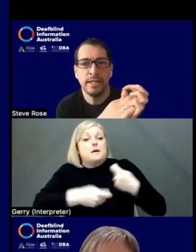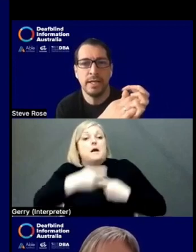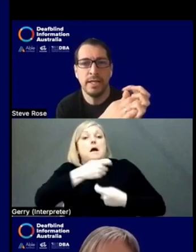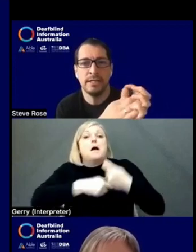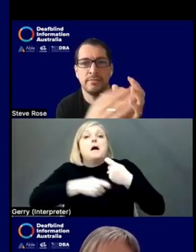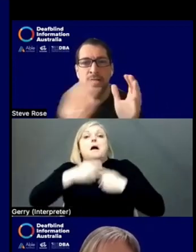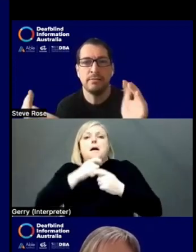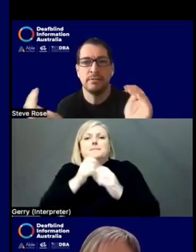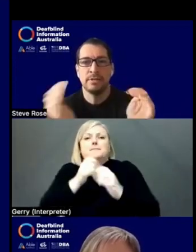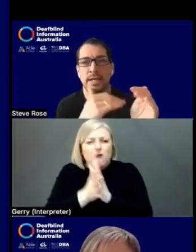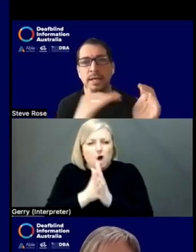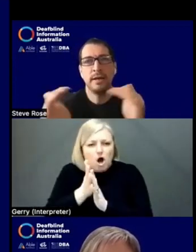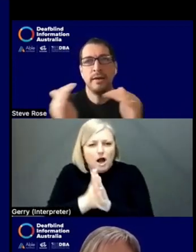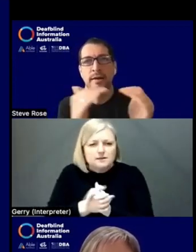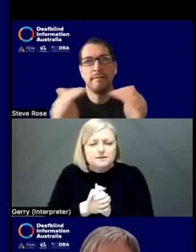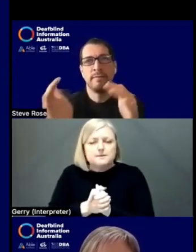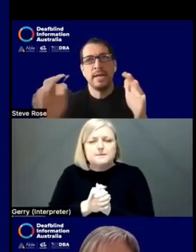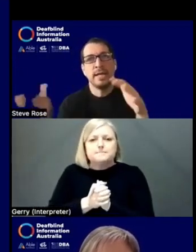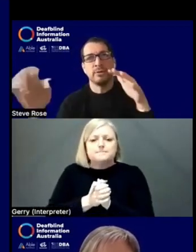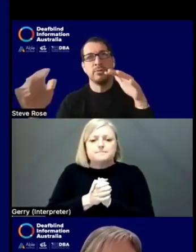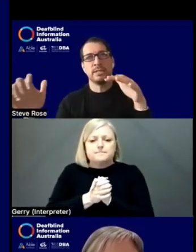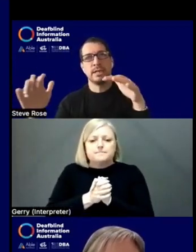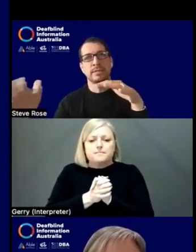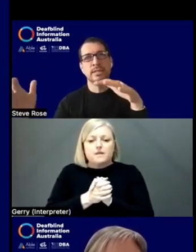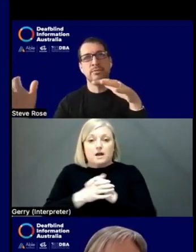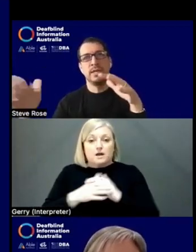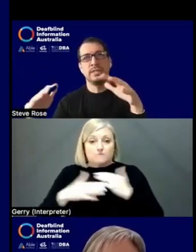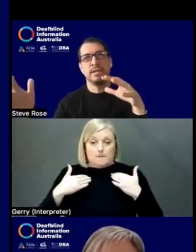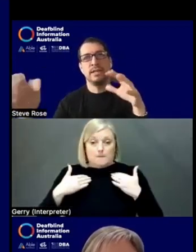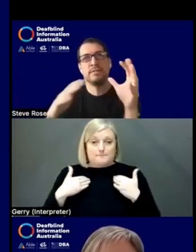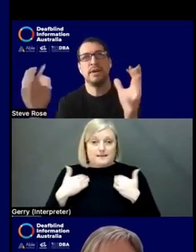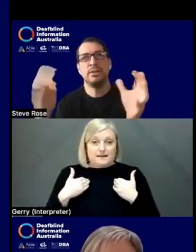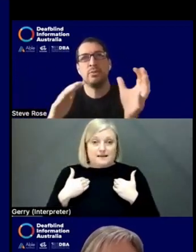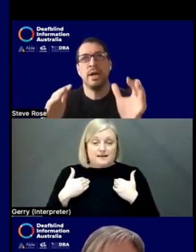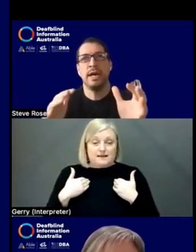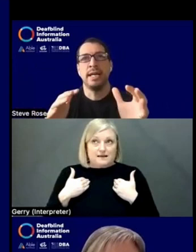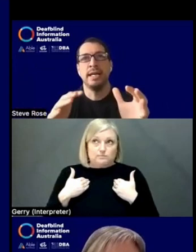I think it is around, for me, it always comes down to, let's finds the way